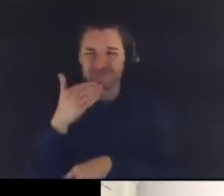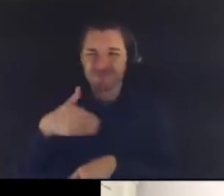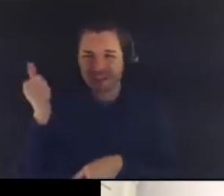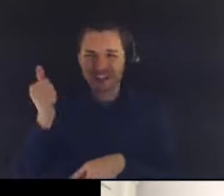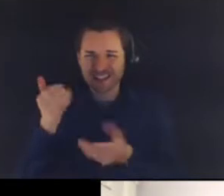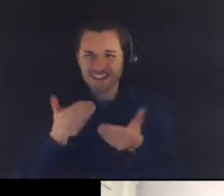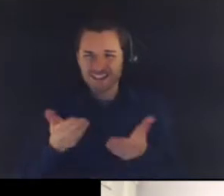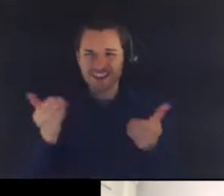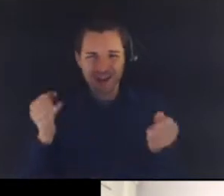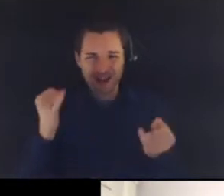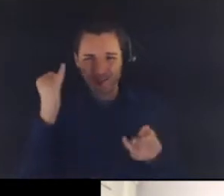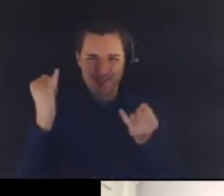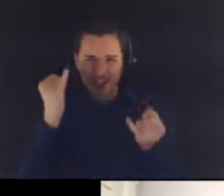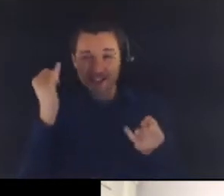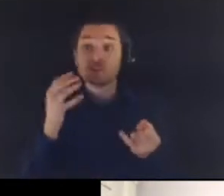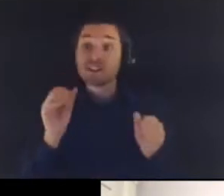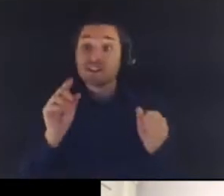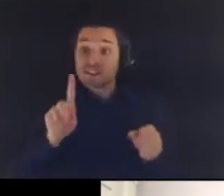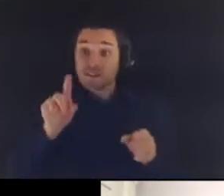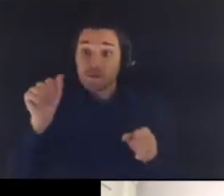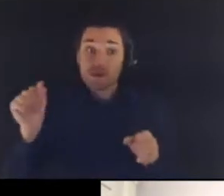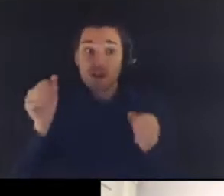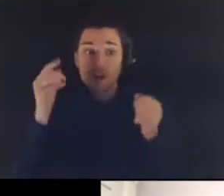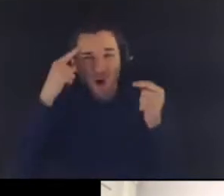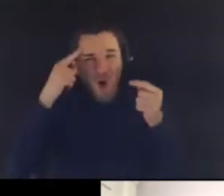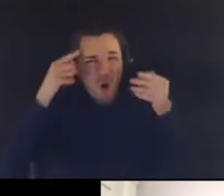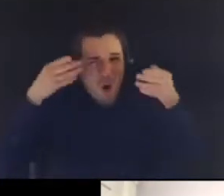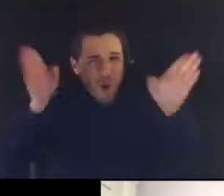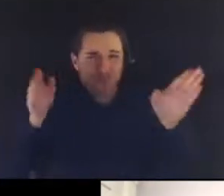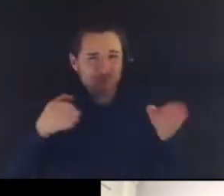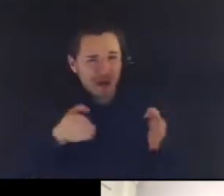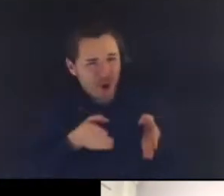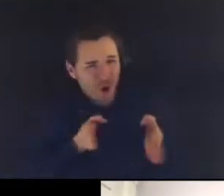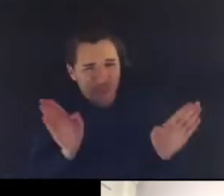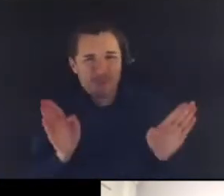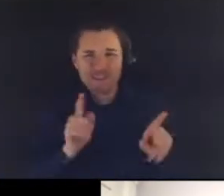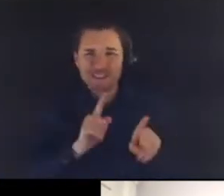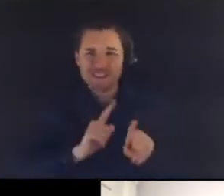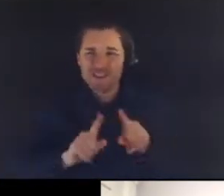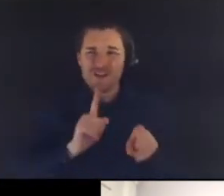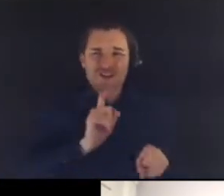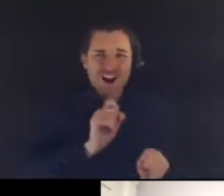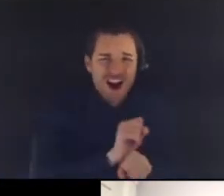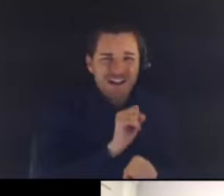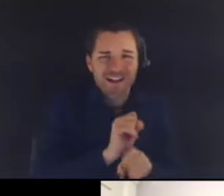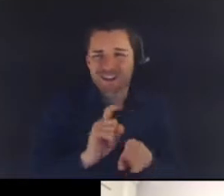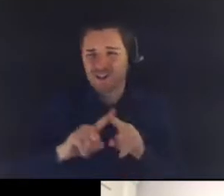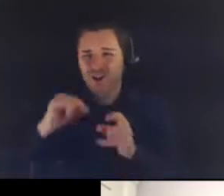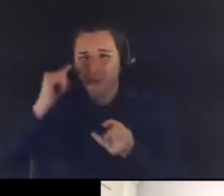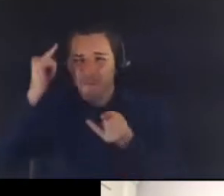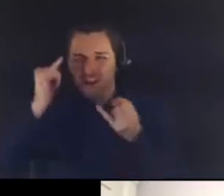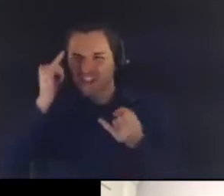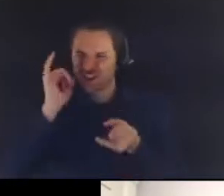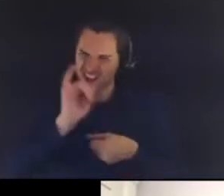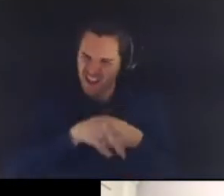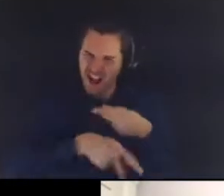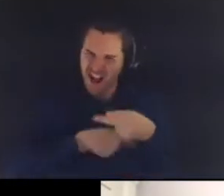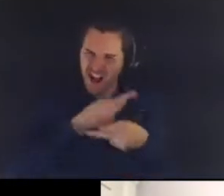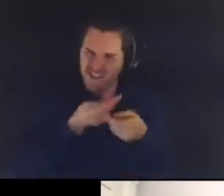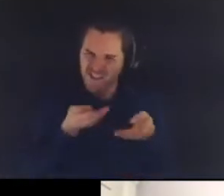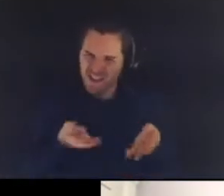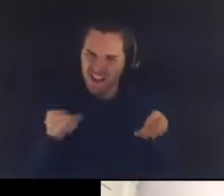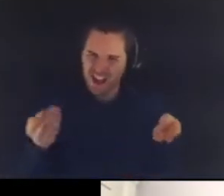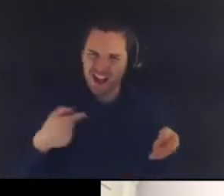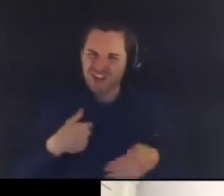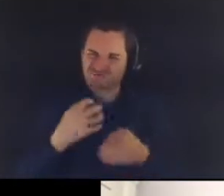opens us up to different realities and imaginations and things like that. And so, I happily disclose